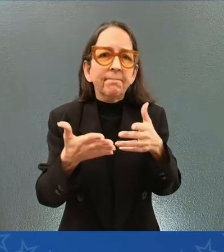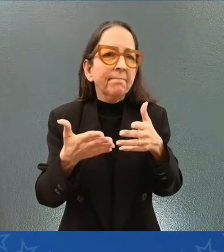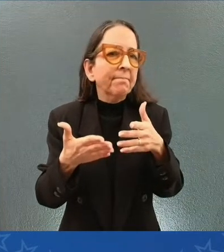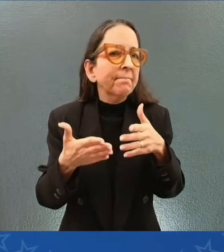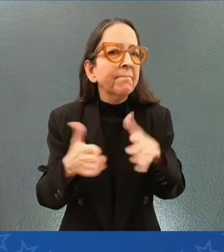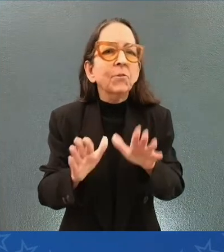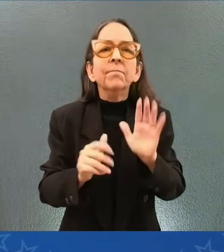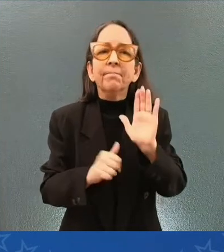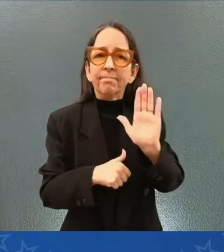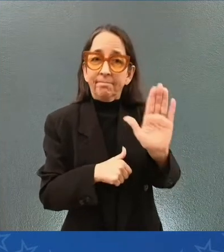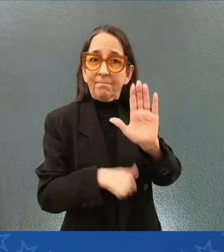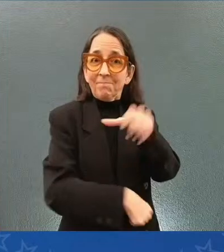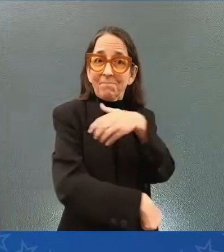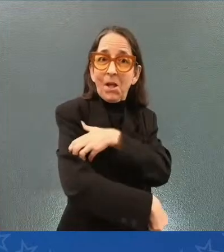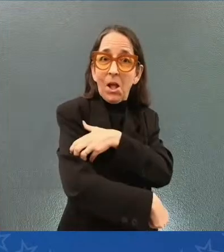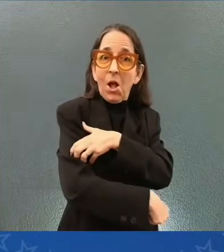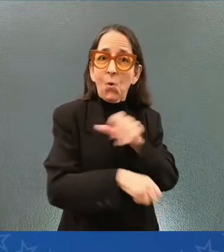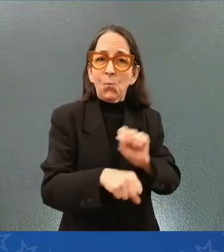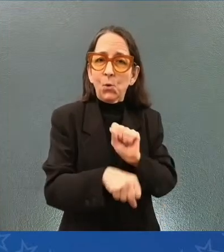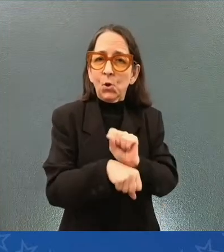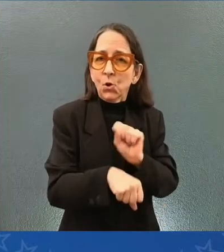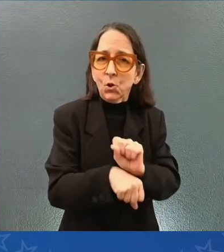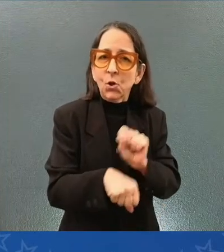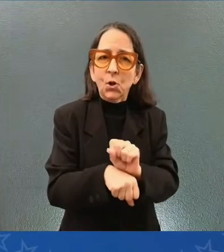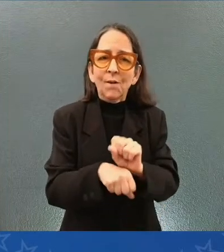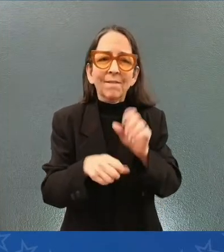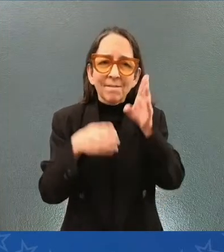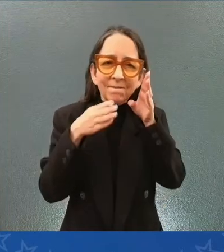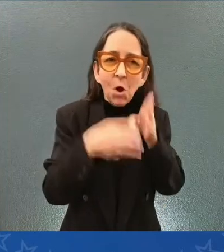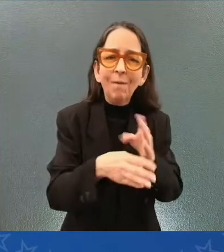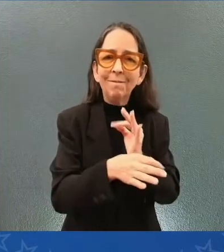a tide that also binds Ireland and American as beloved friends.